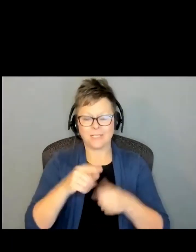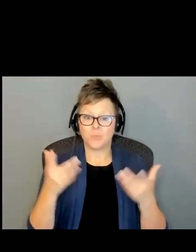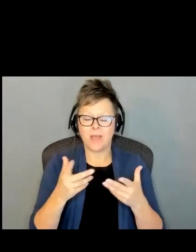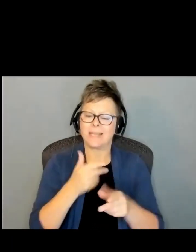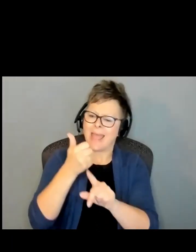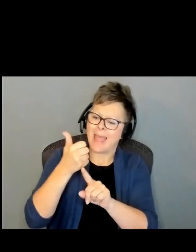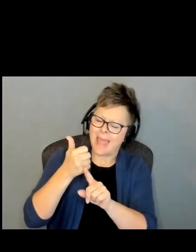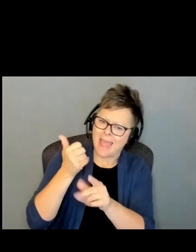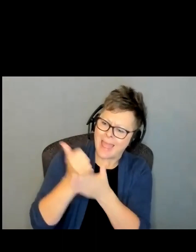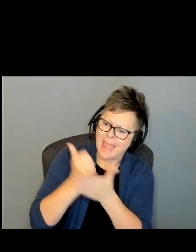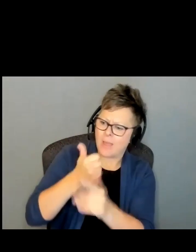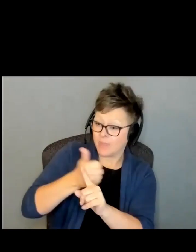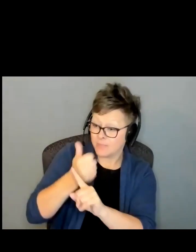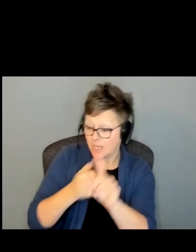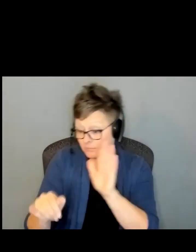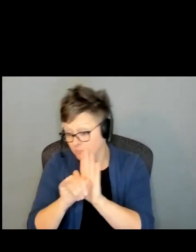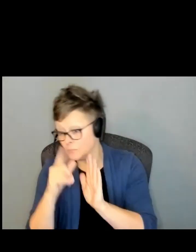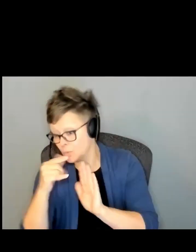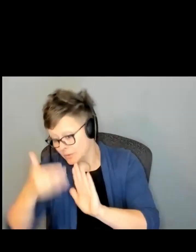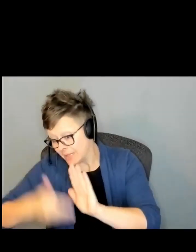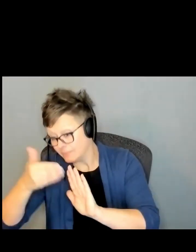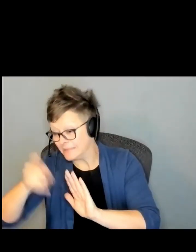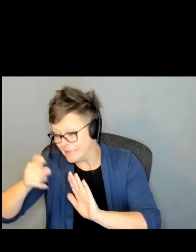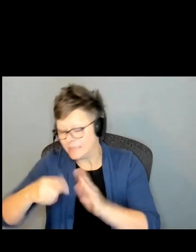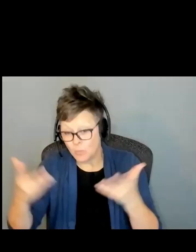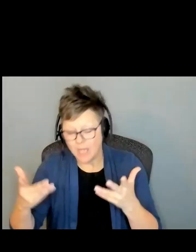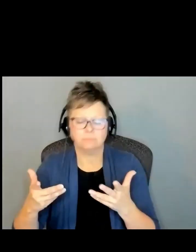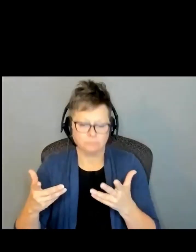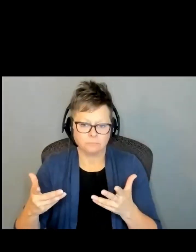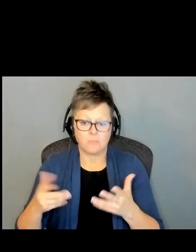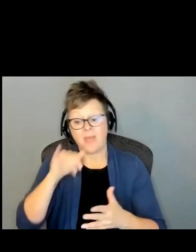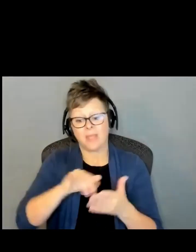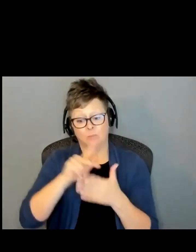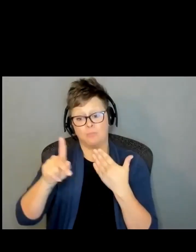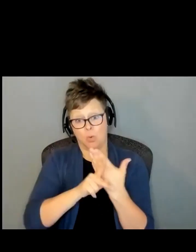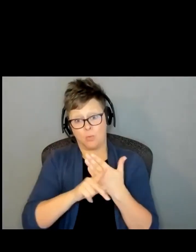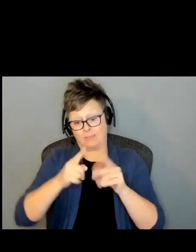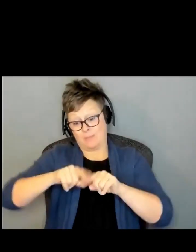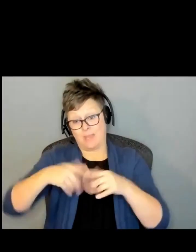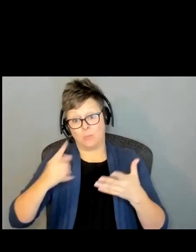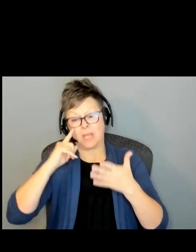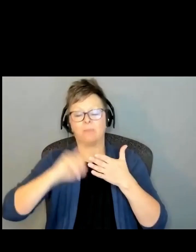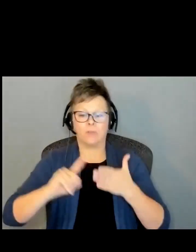and determination. The program is evidence-based.